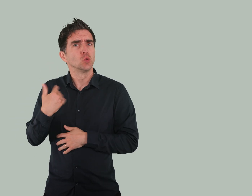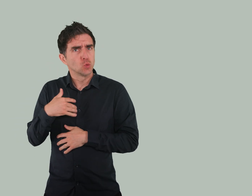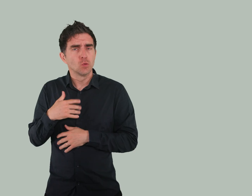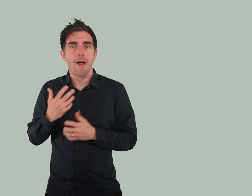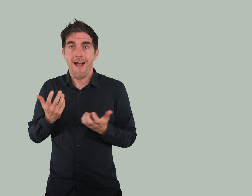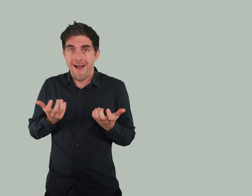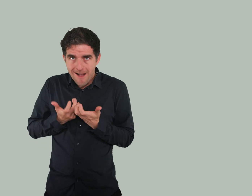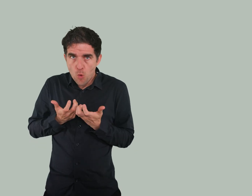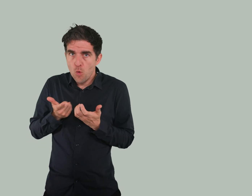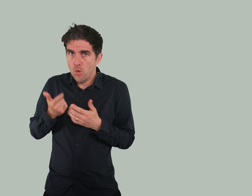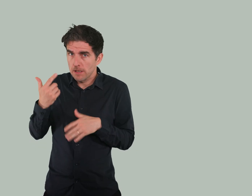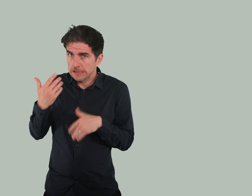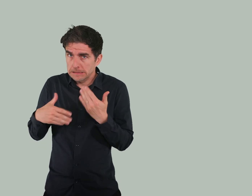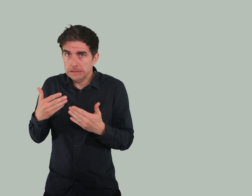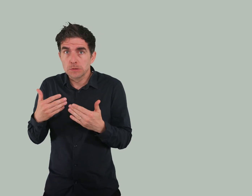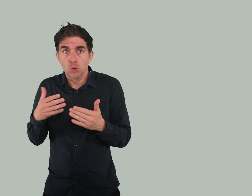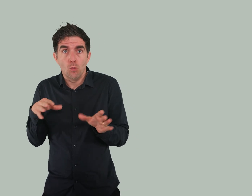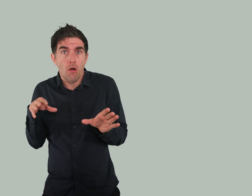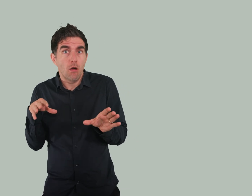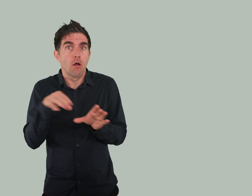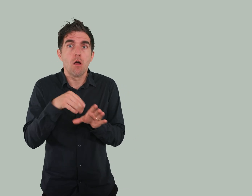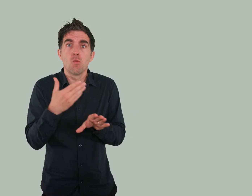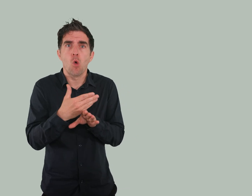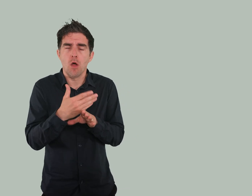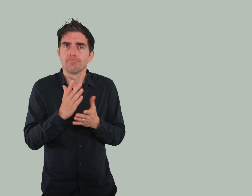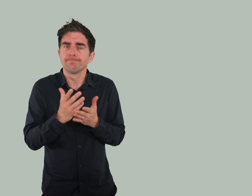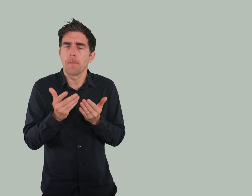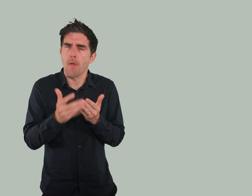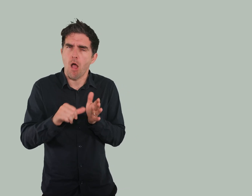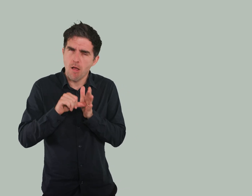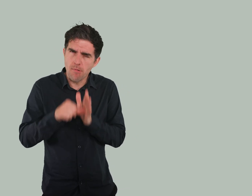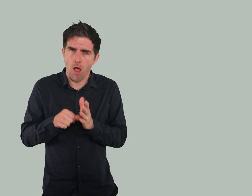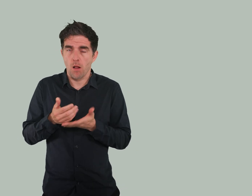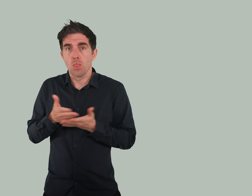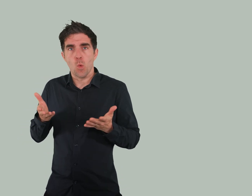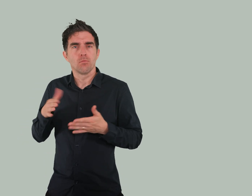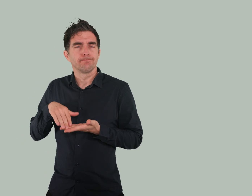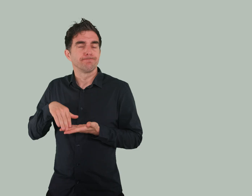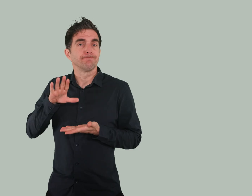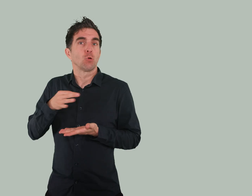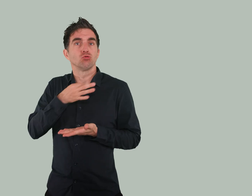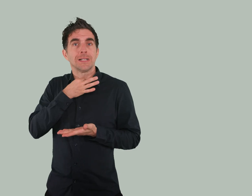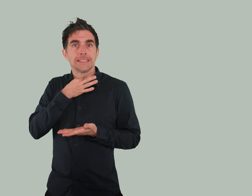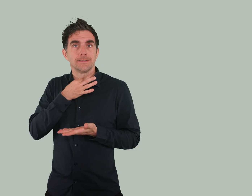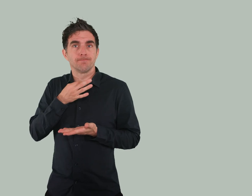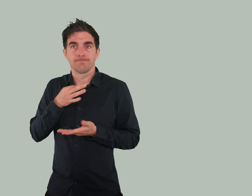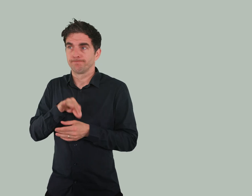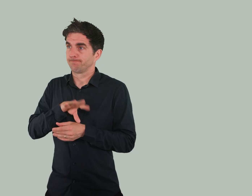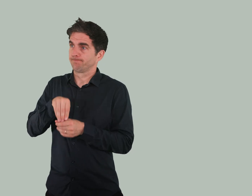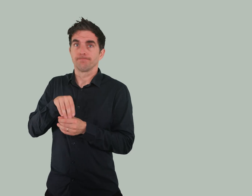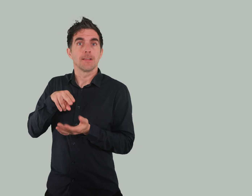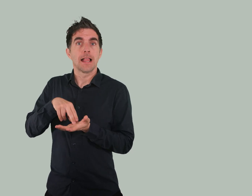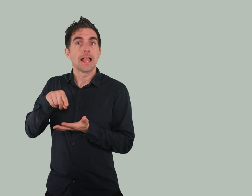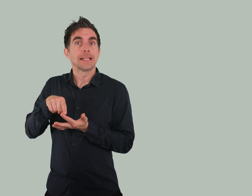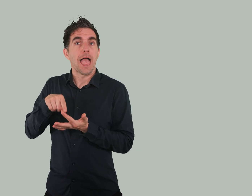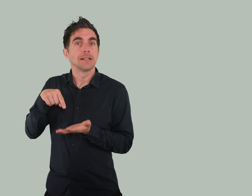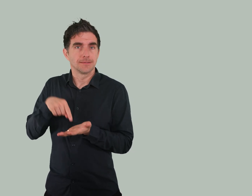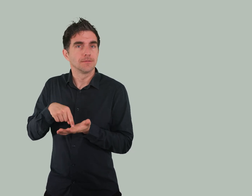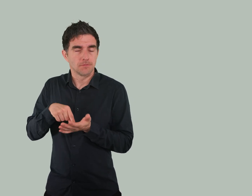into work harder for those most at risk of becoming NEET.